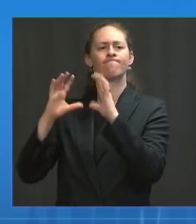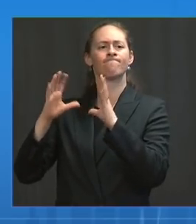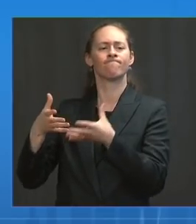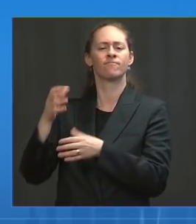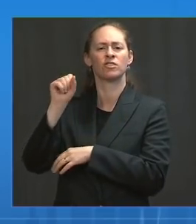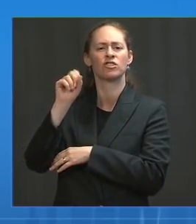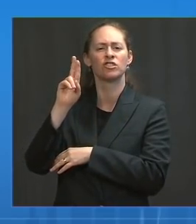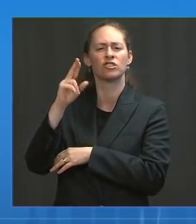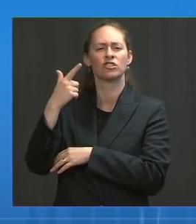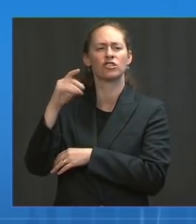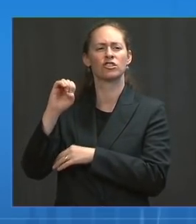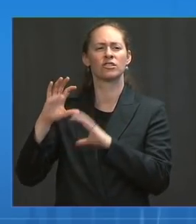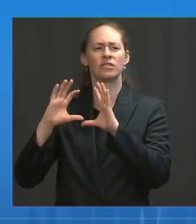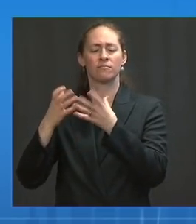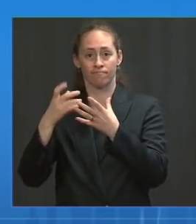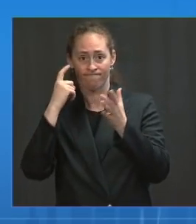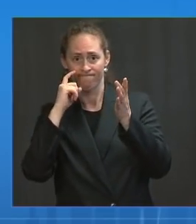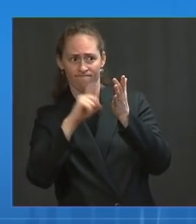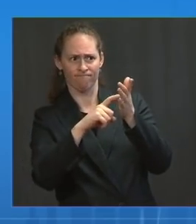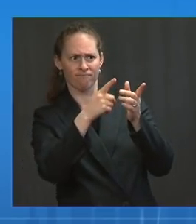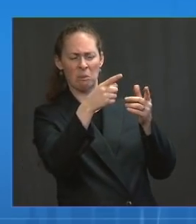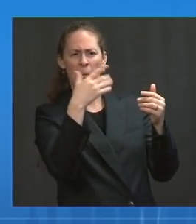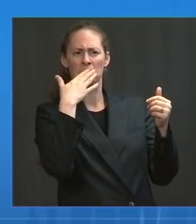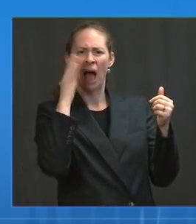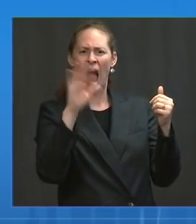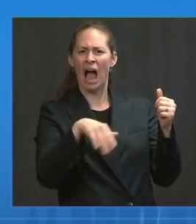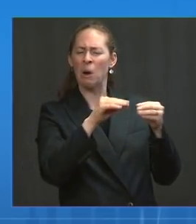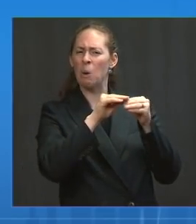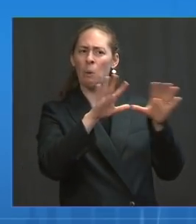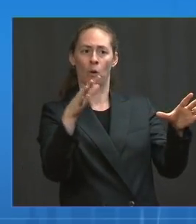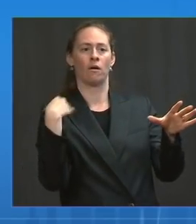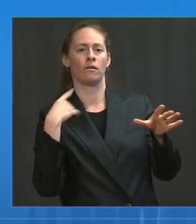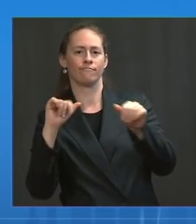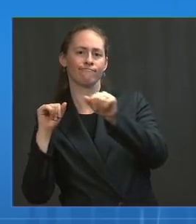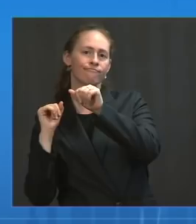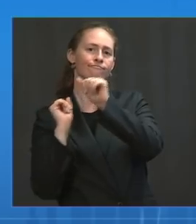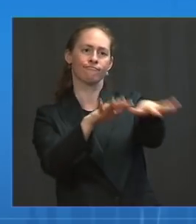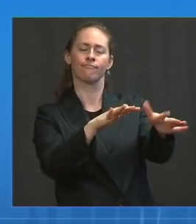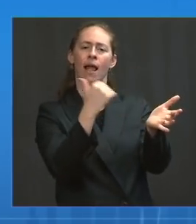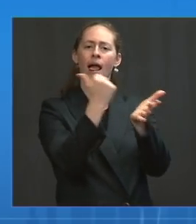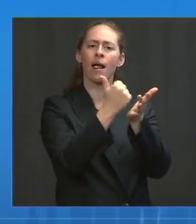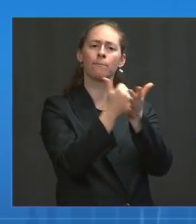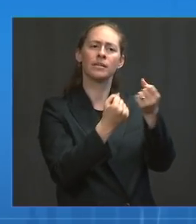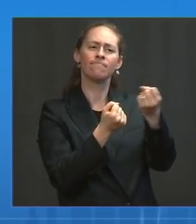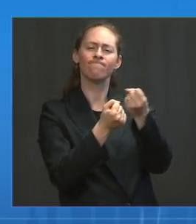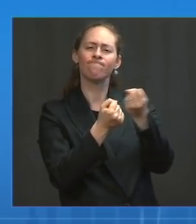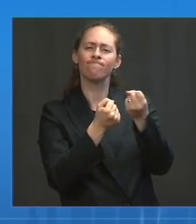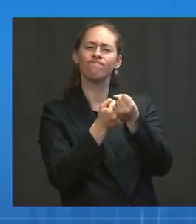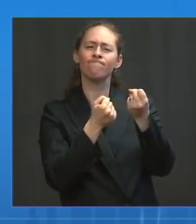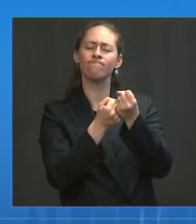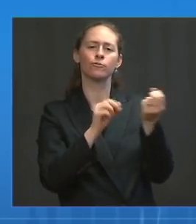in dealing with outbreaks among the unvaccinated. The COVID-19 surge response teams have begun working